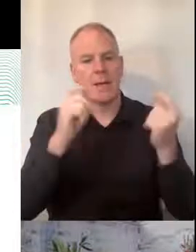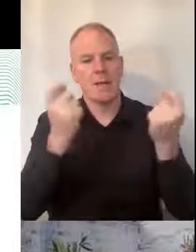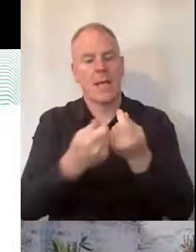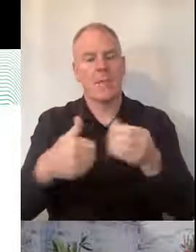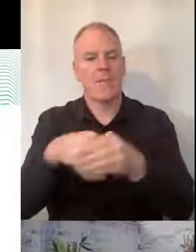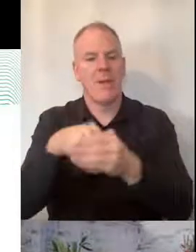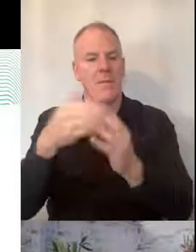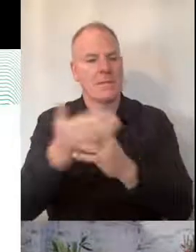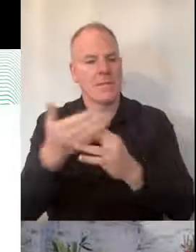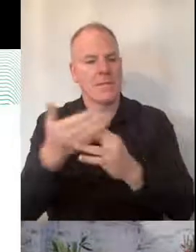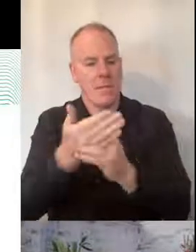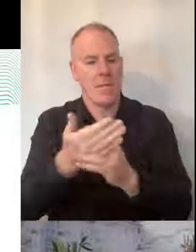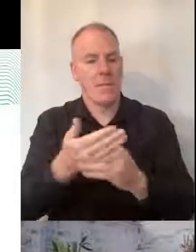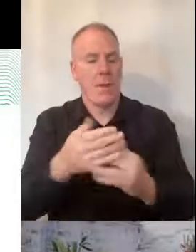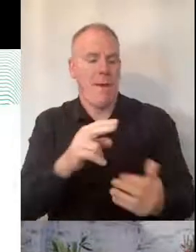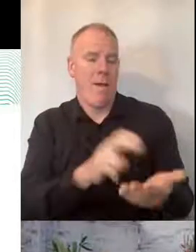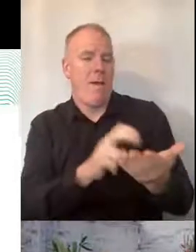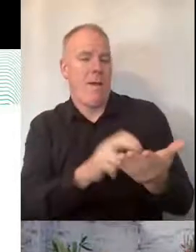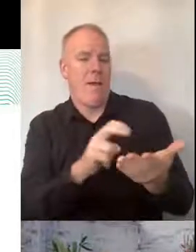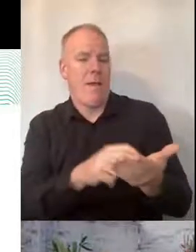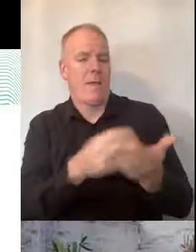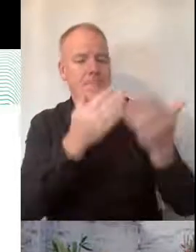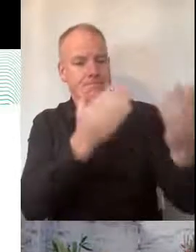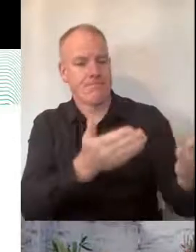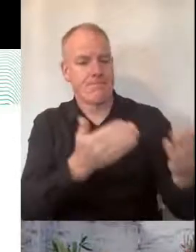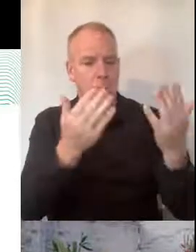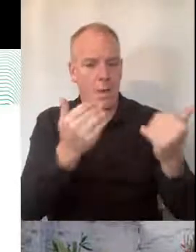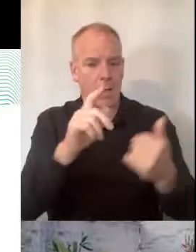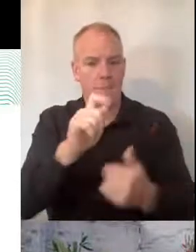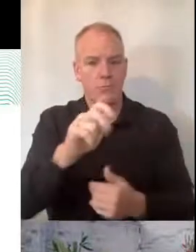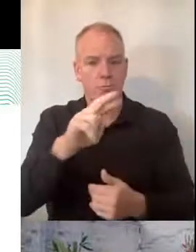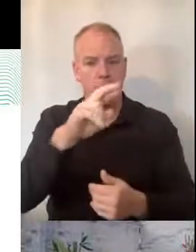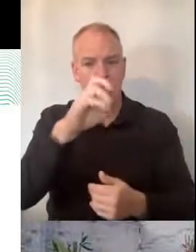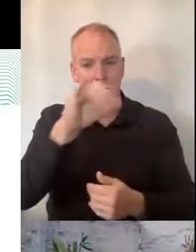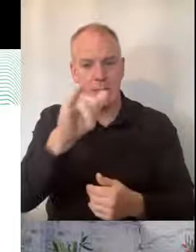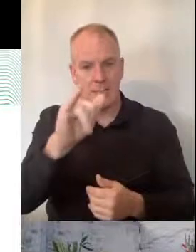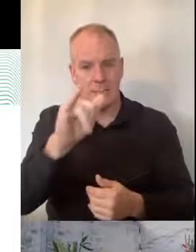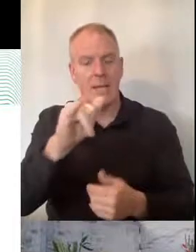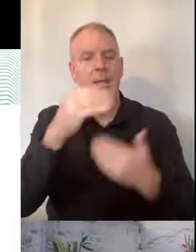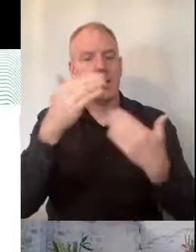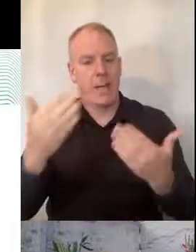so we're really delighted to welcome Tracy and I'm going to hand over to